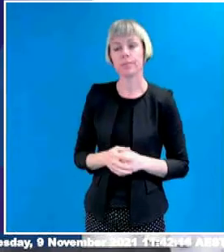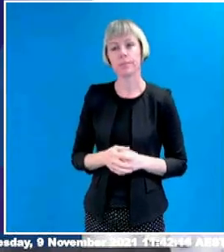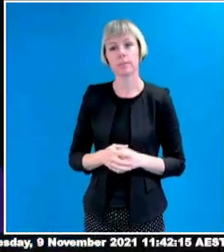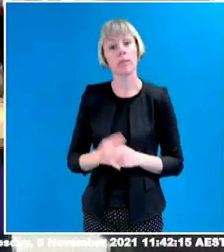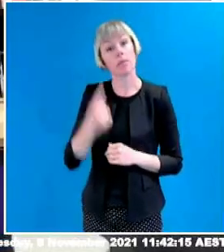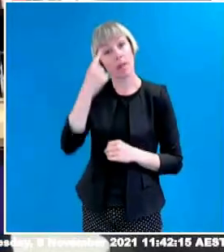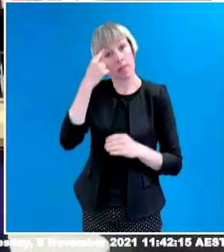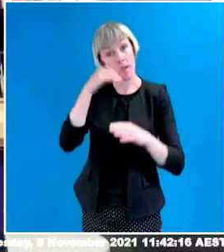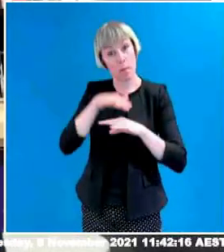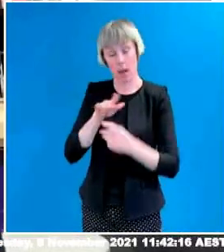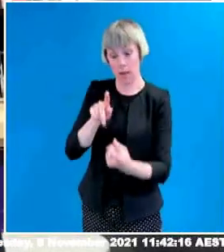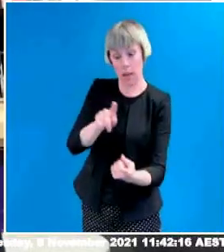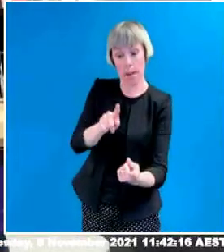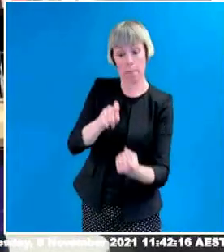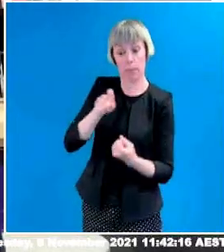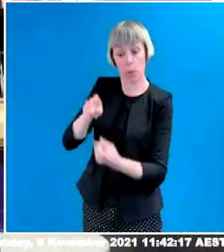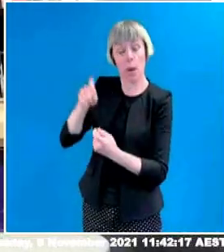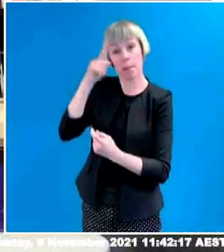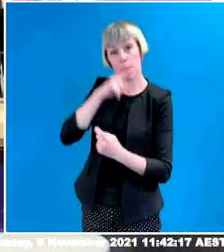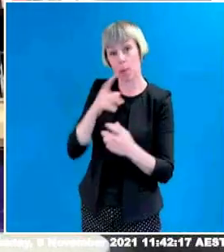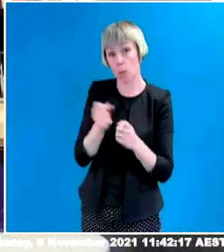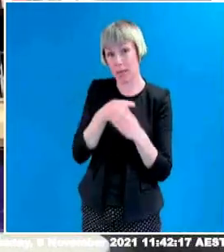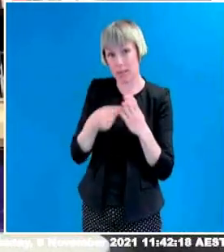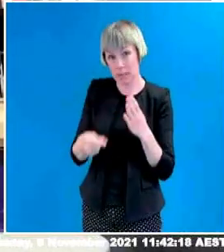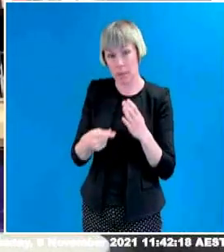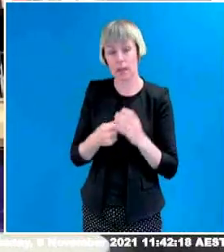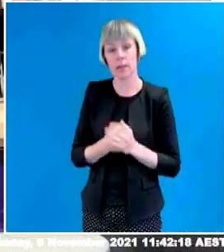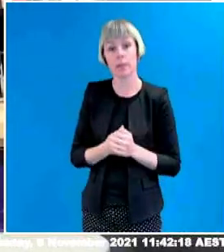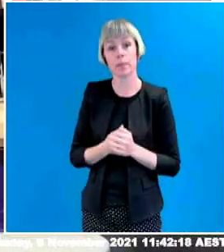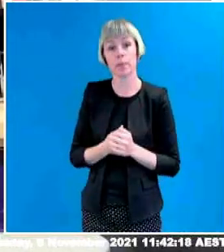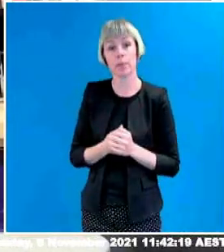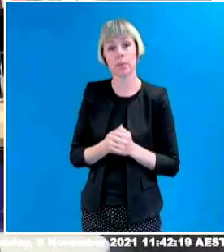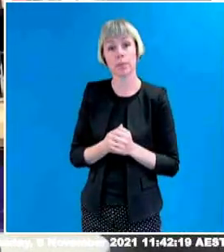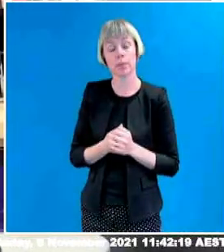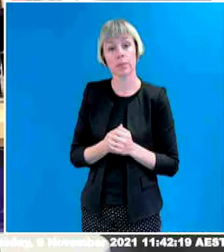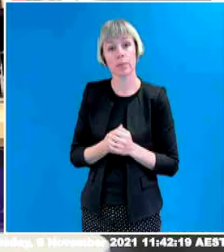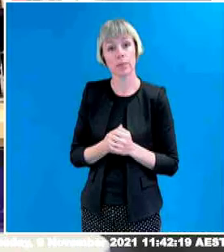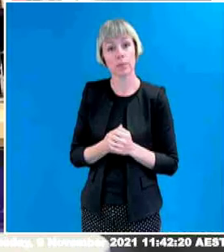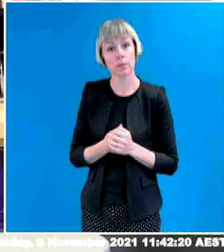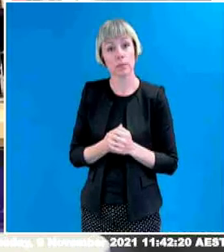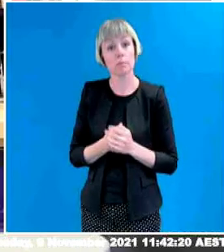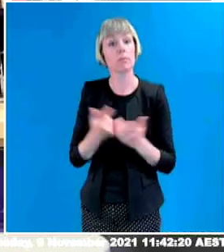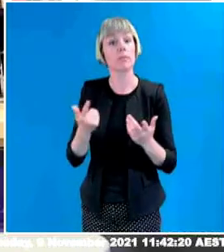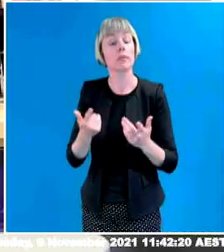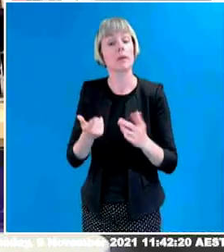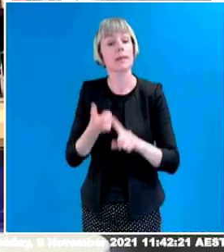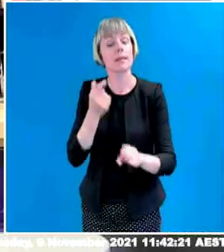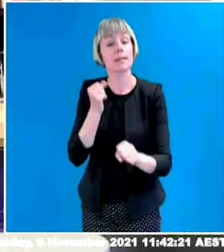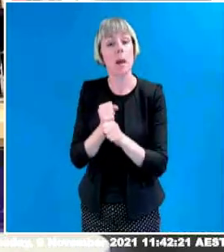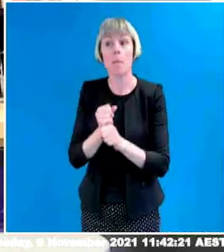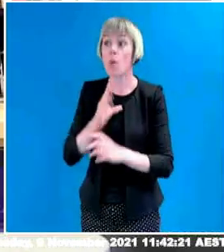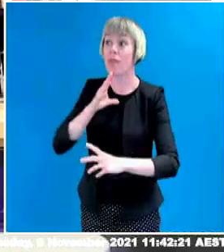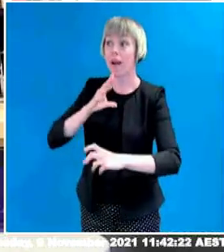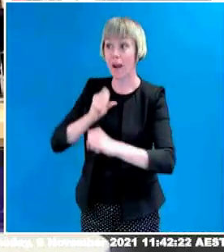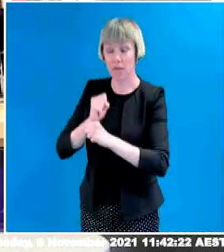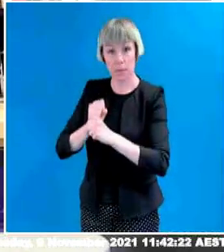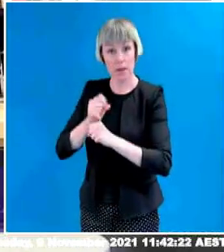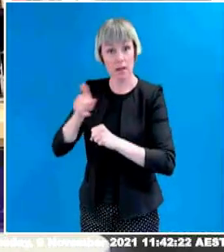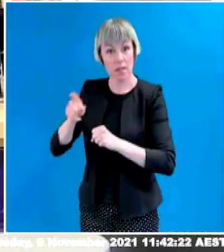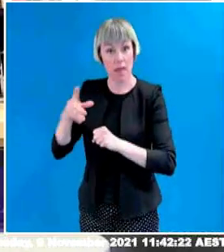the employment of people with disabilities as a criteria for being involved in government procurement contracts, that you would have to show